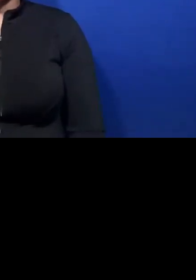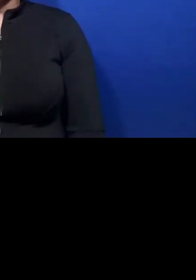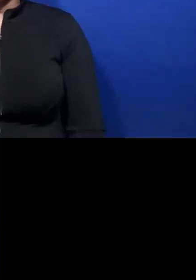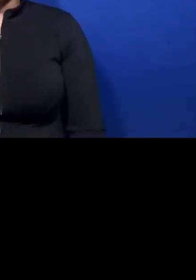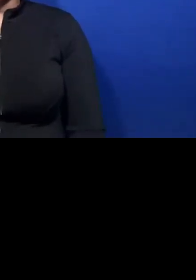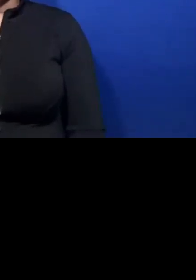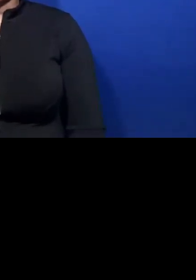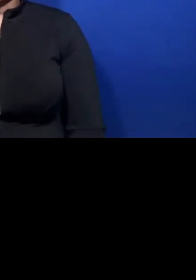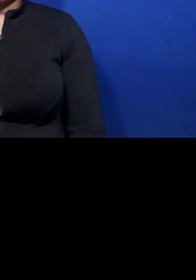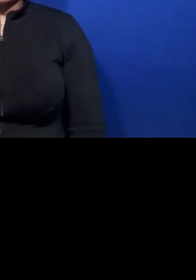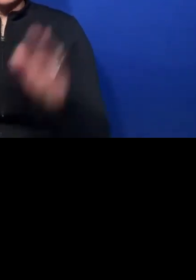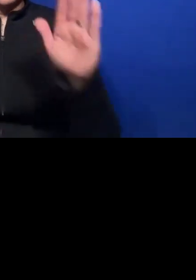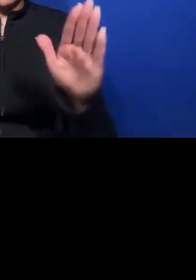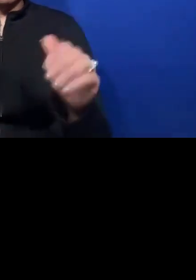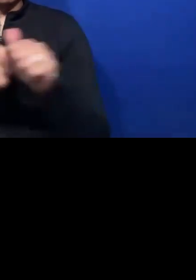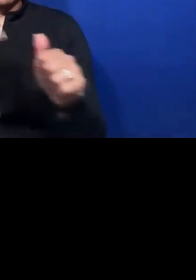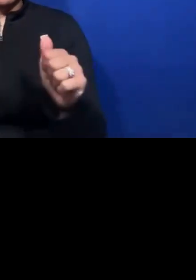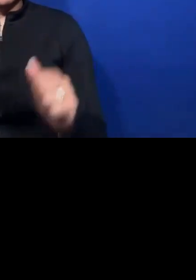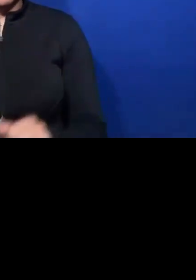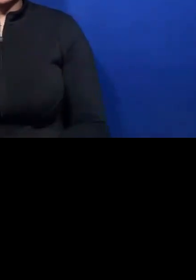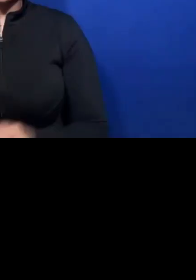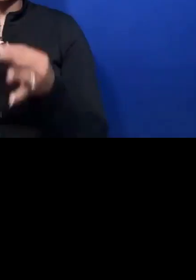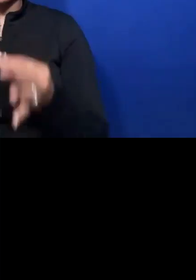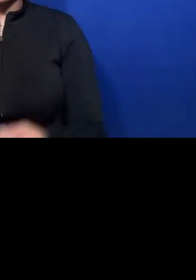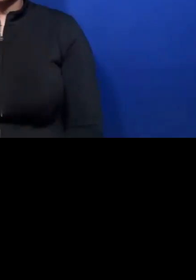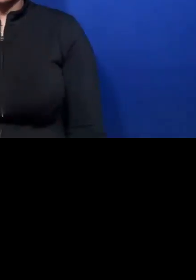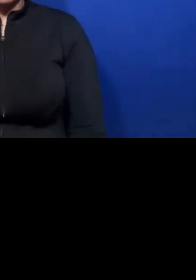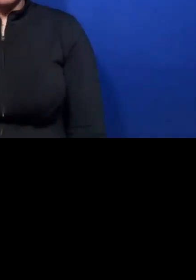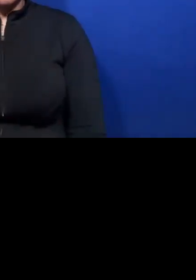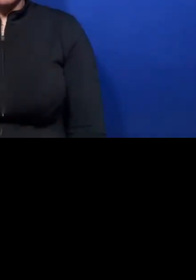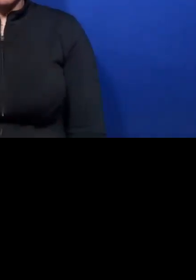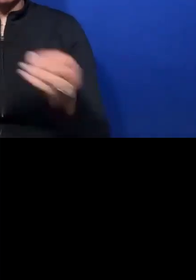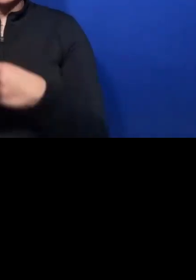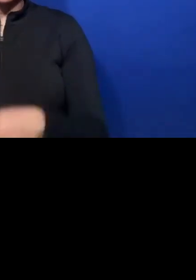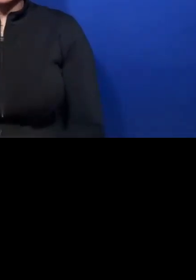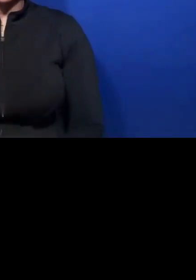So regarding OCR, the Office of Civil Rights, at the federal level,